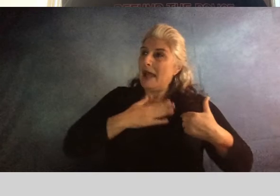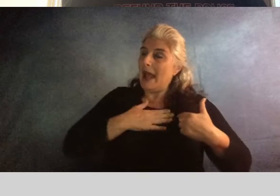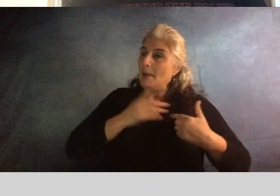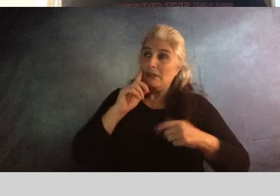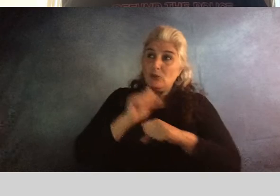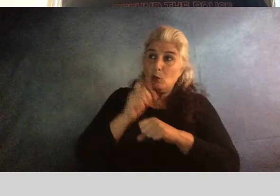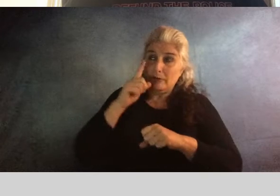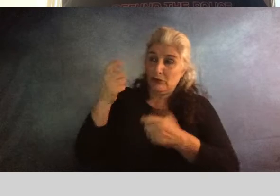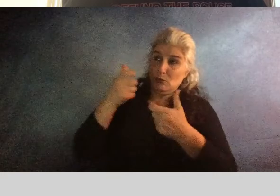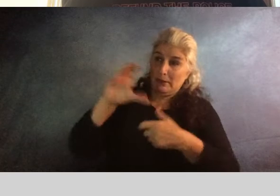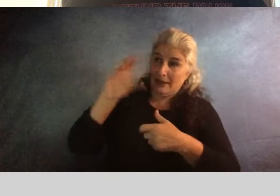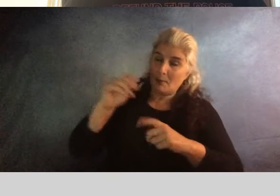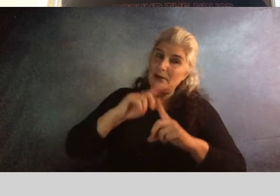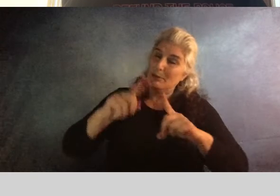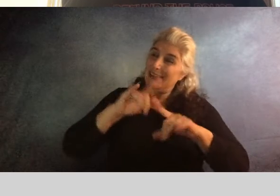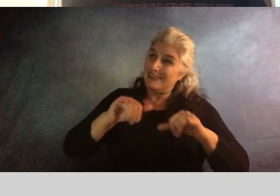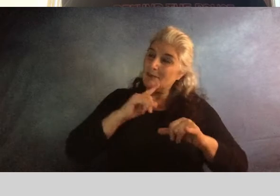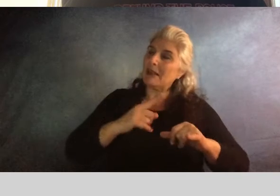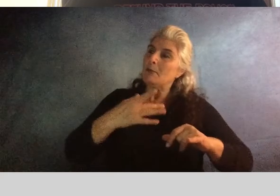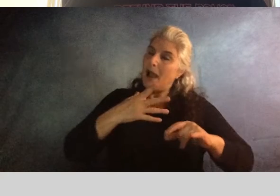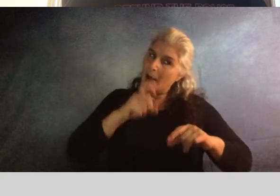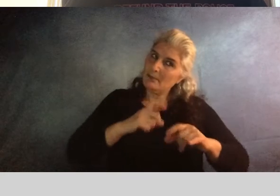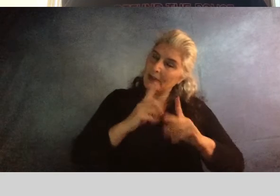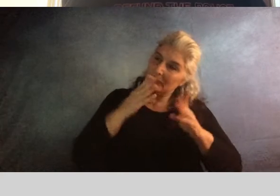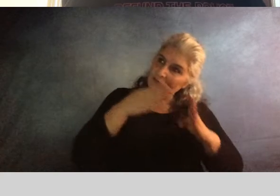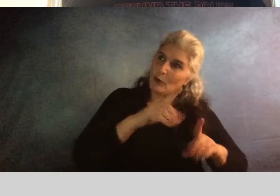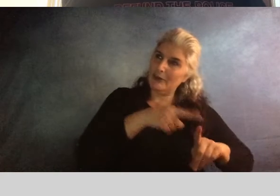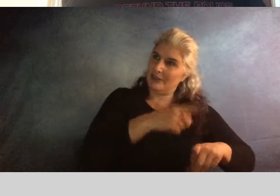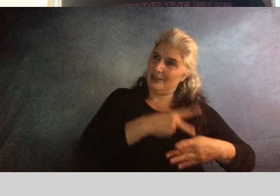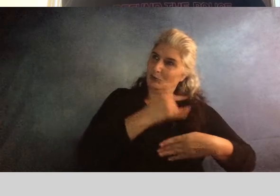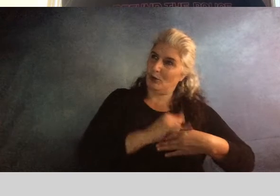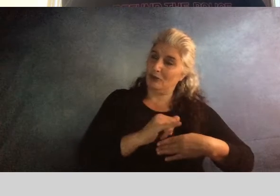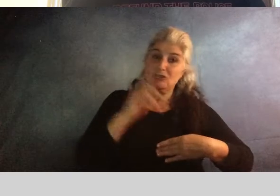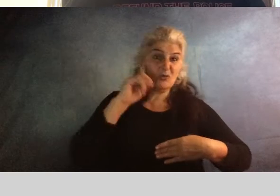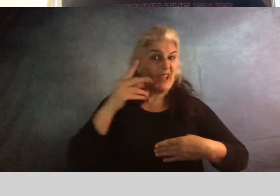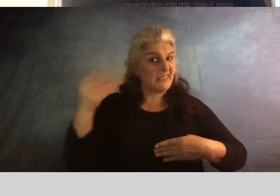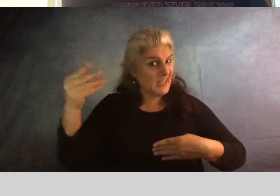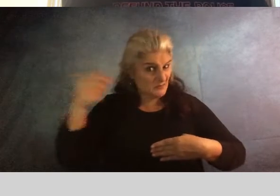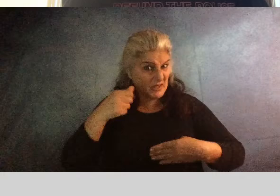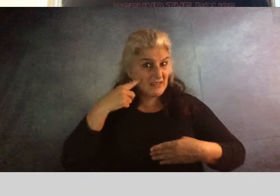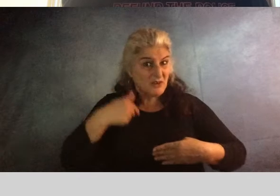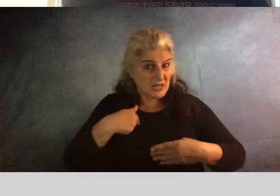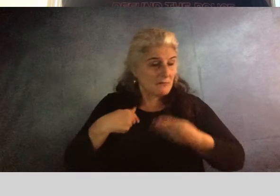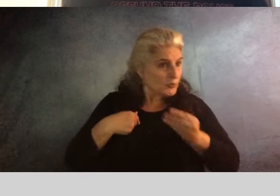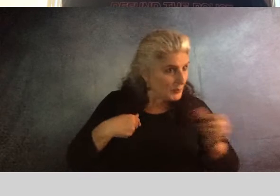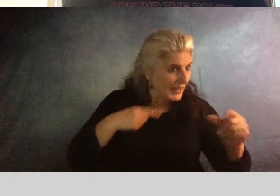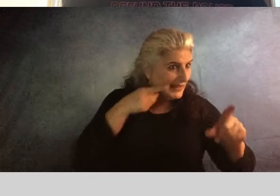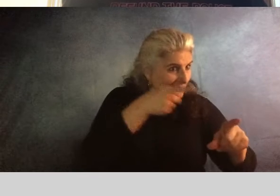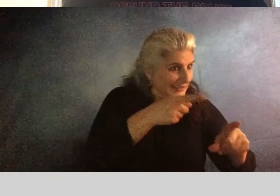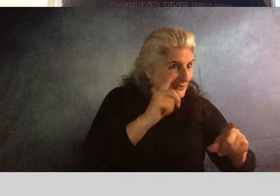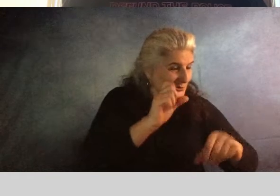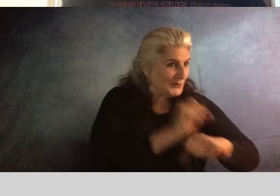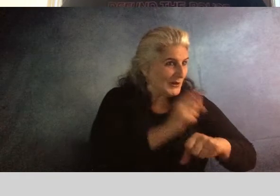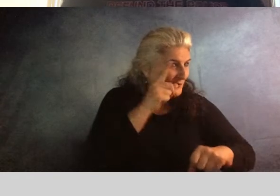subject-matter experts, who are contracted to solve a particular problem or implement an agreed-upon feature. So let's talk about this extreme software makeover,